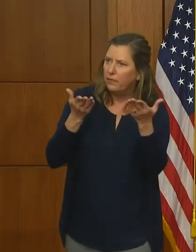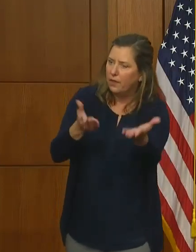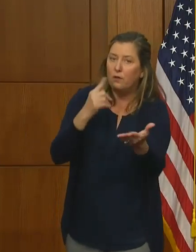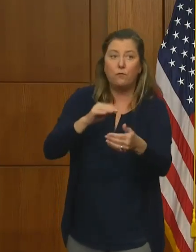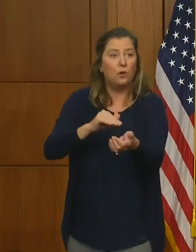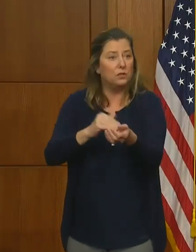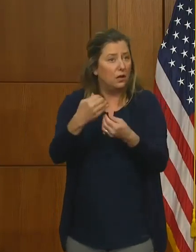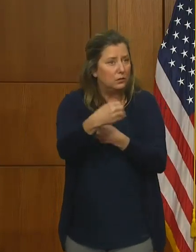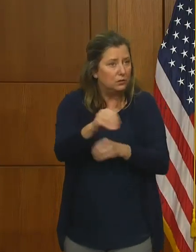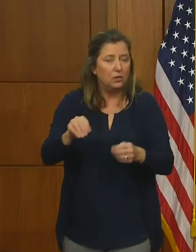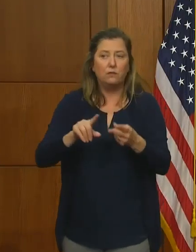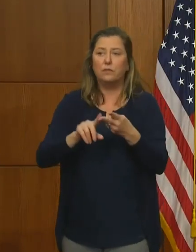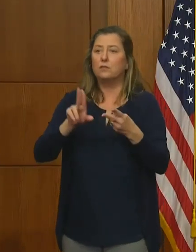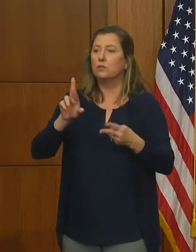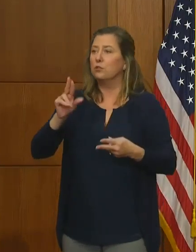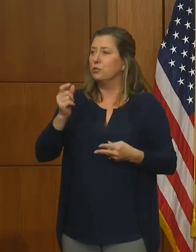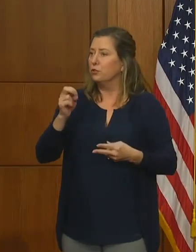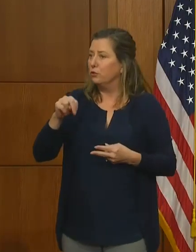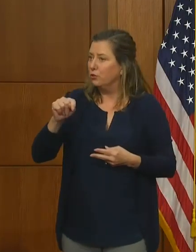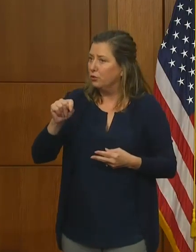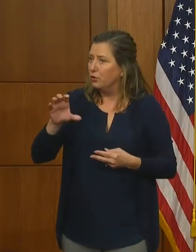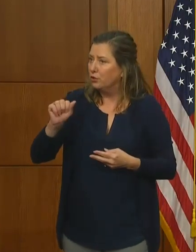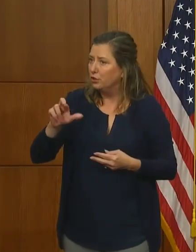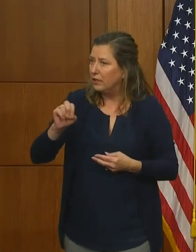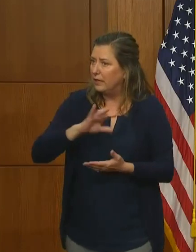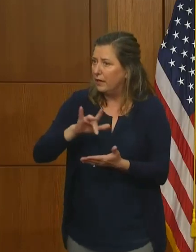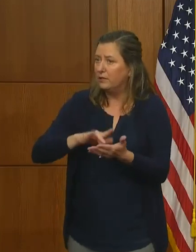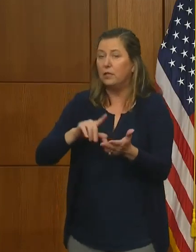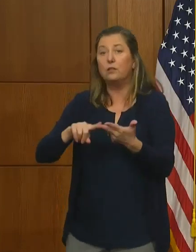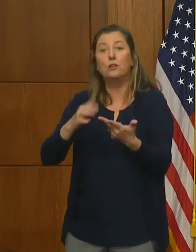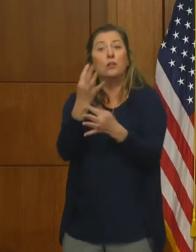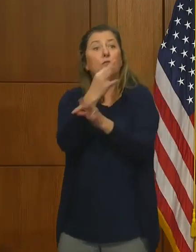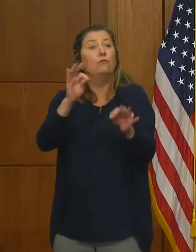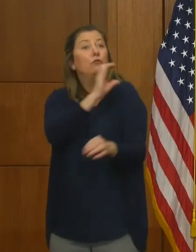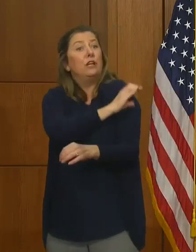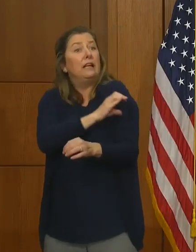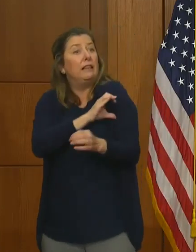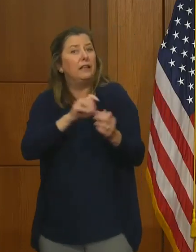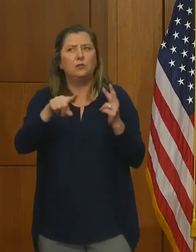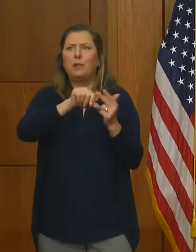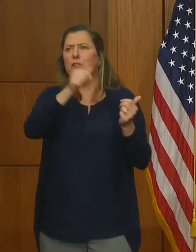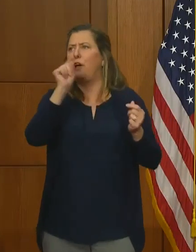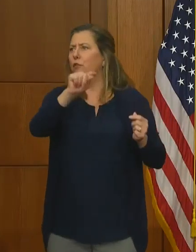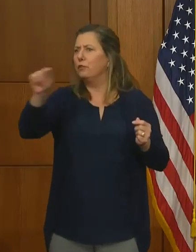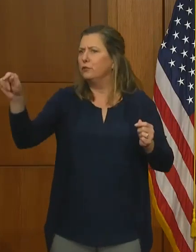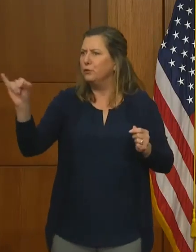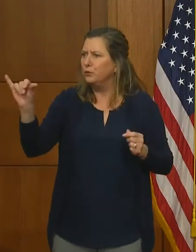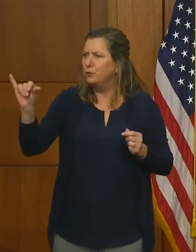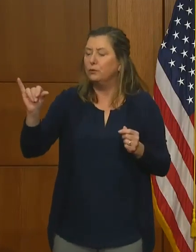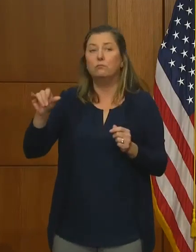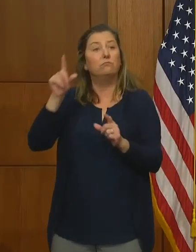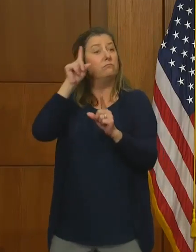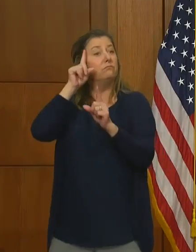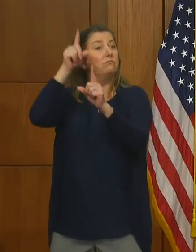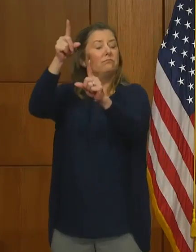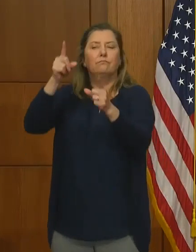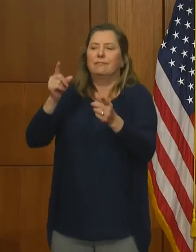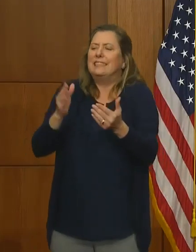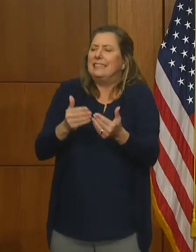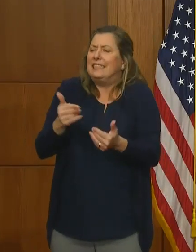WORKING TO MAKE MORE TEST AVAILABLE FOR DOCTORS OFFICES URGENT CARE CENTERS FREE